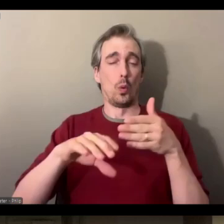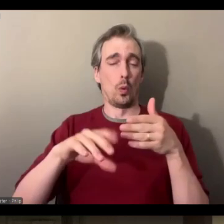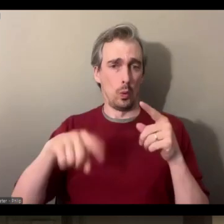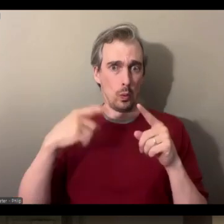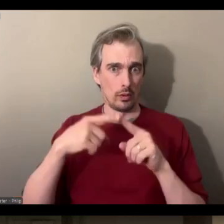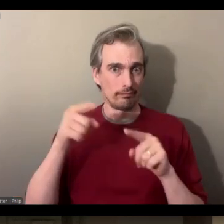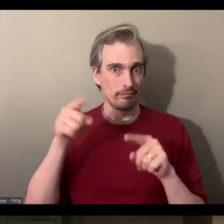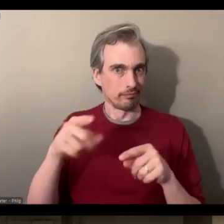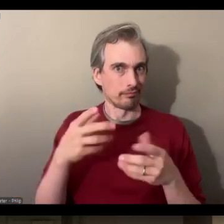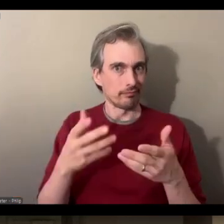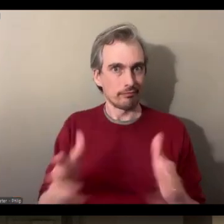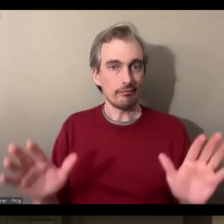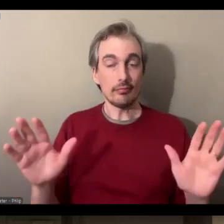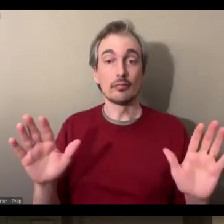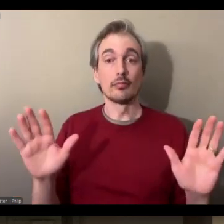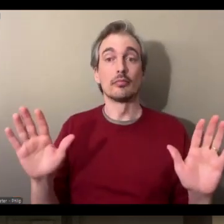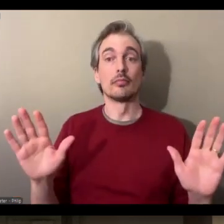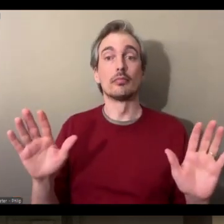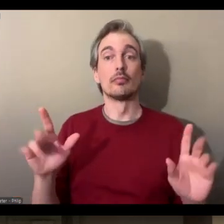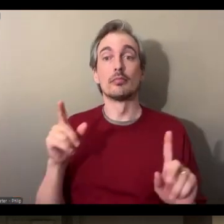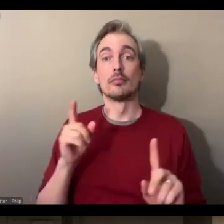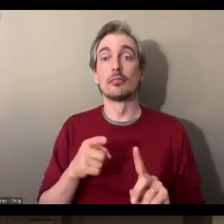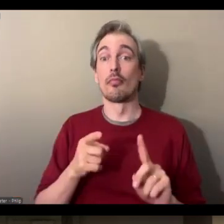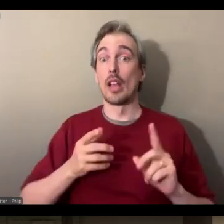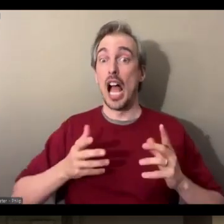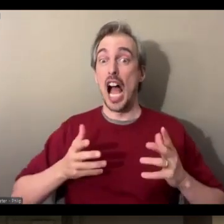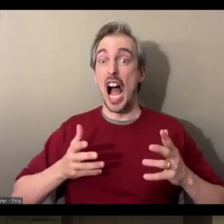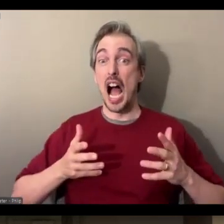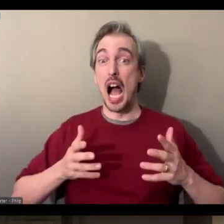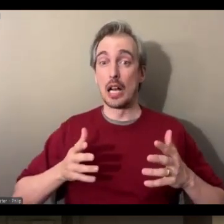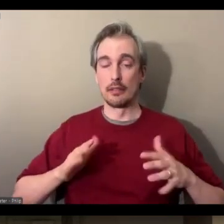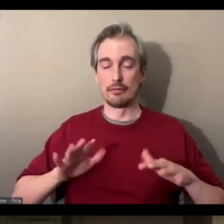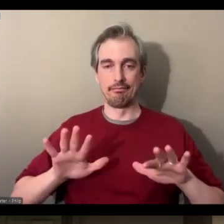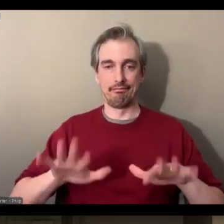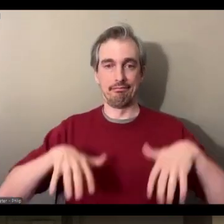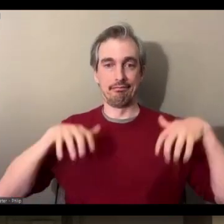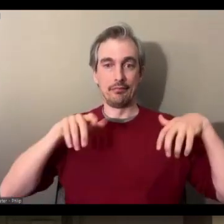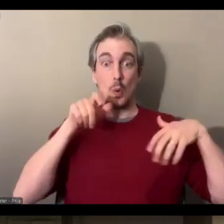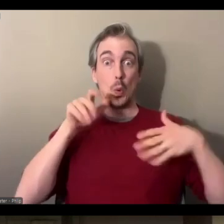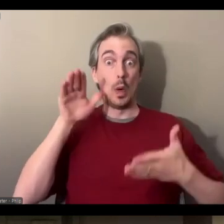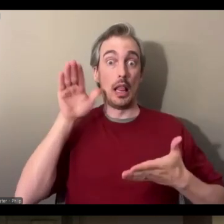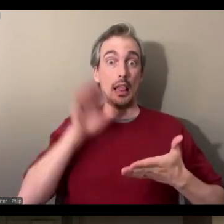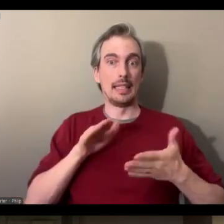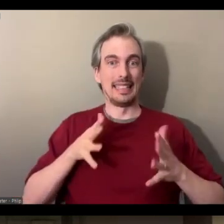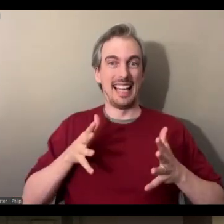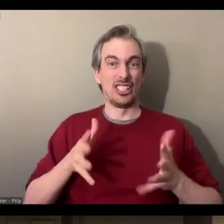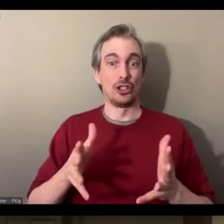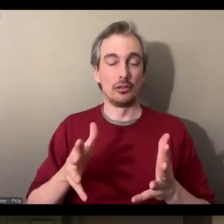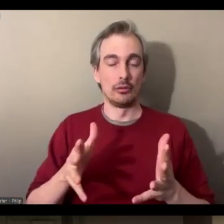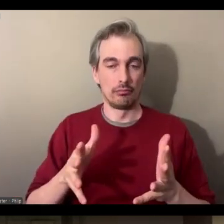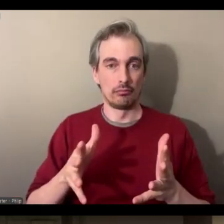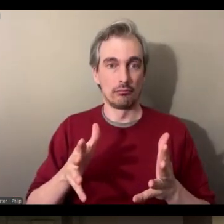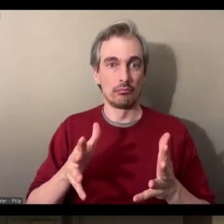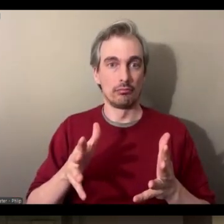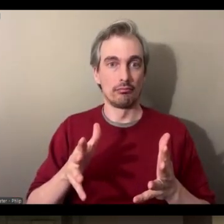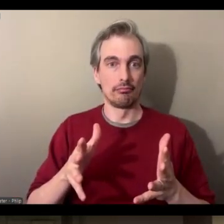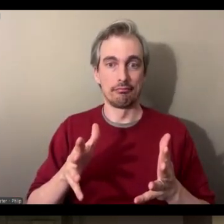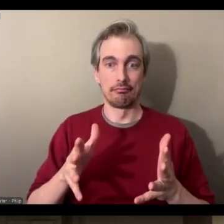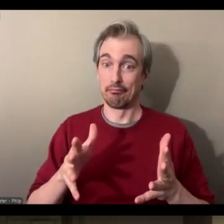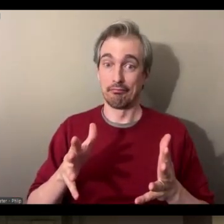anxiety when they show up at your venue are going to like you more. They're gonna come back more.